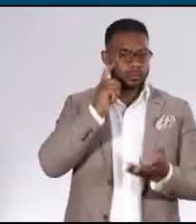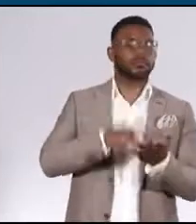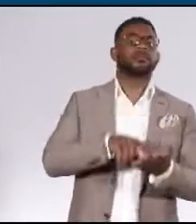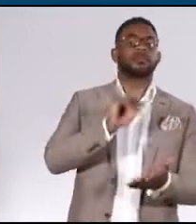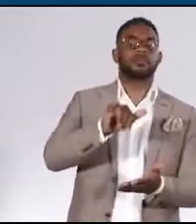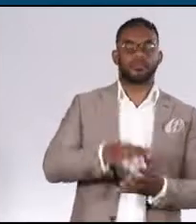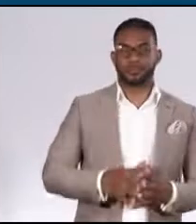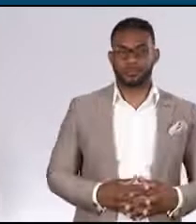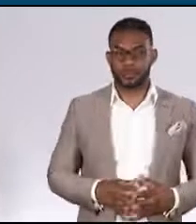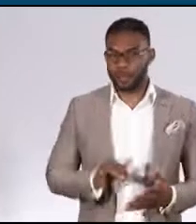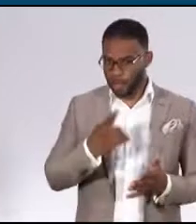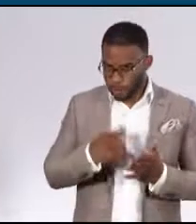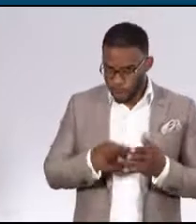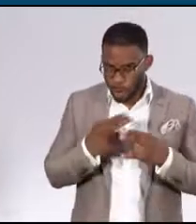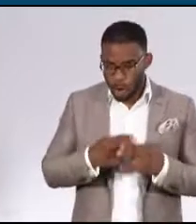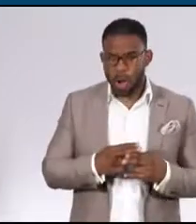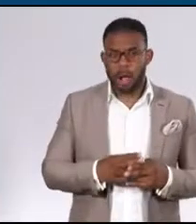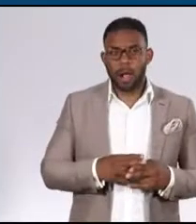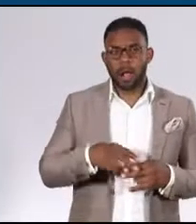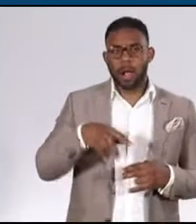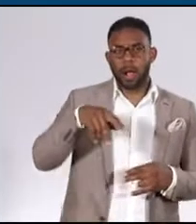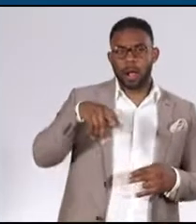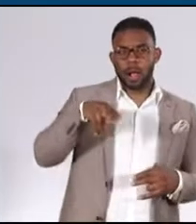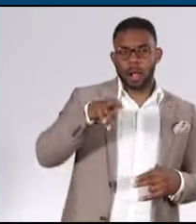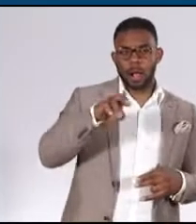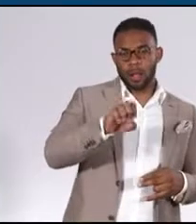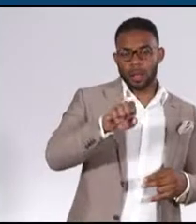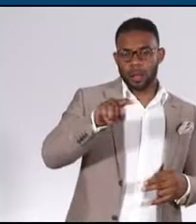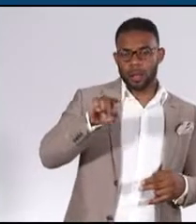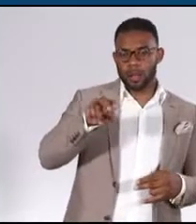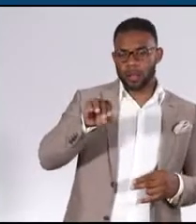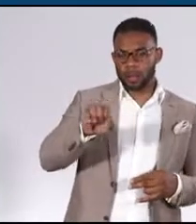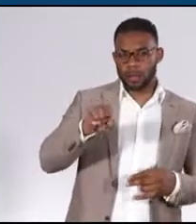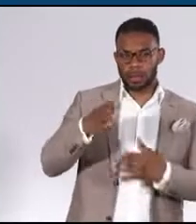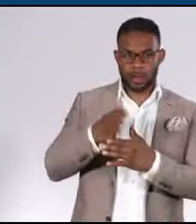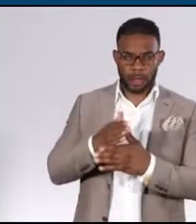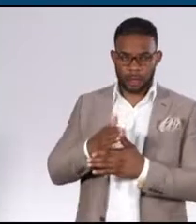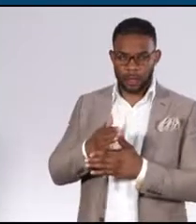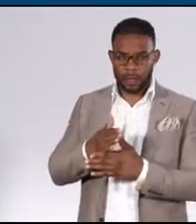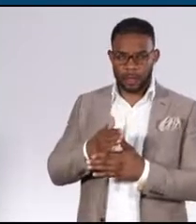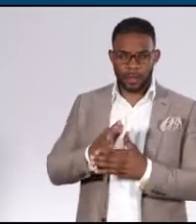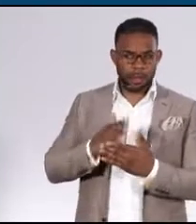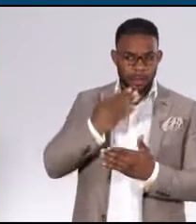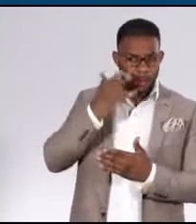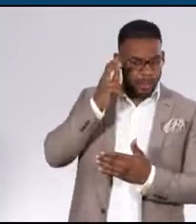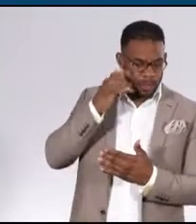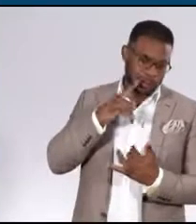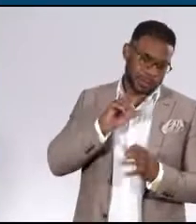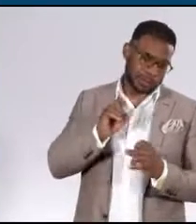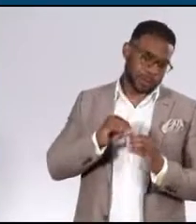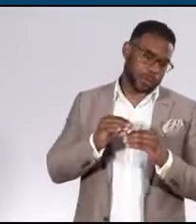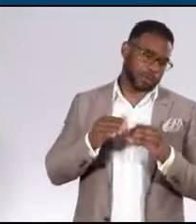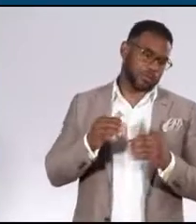and That's what's called a puritone average. And a lot of times based on someone's better here, just be a little more conservative. Obviously, the